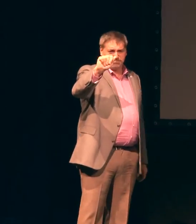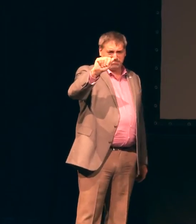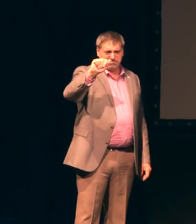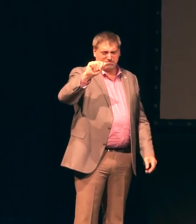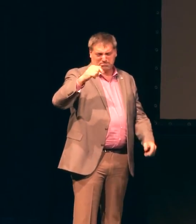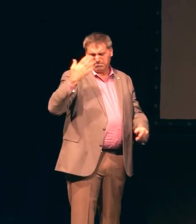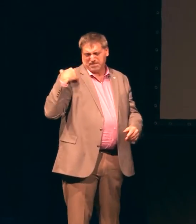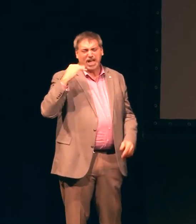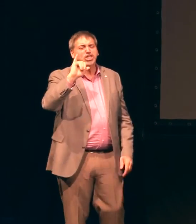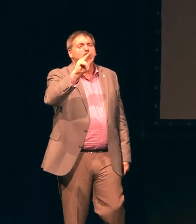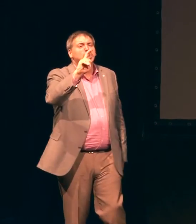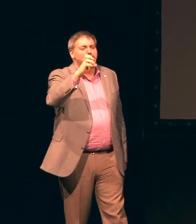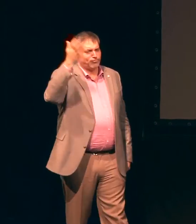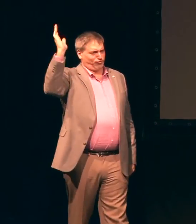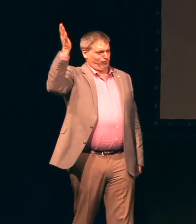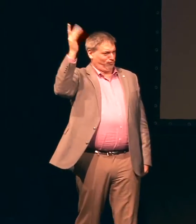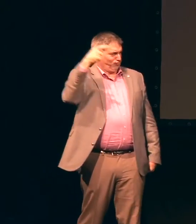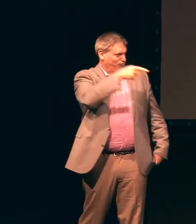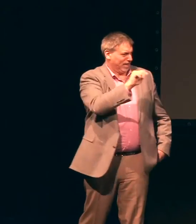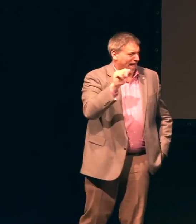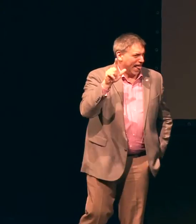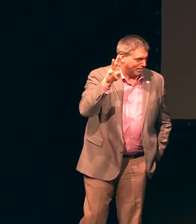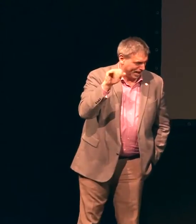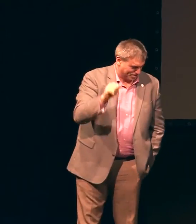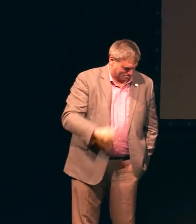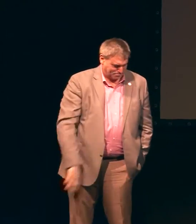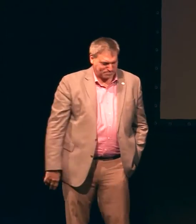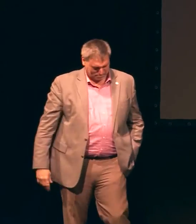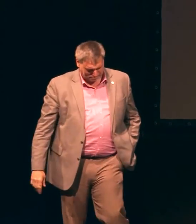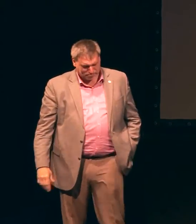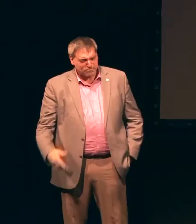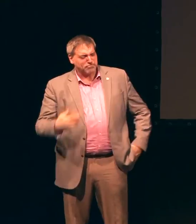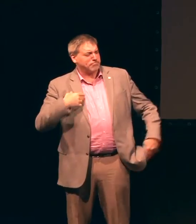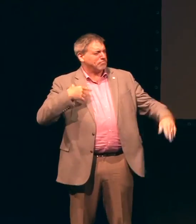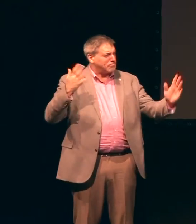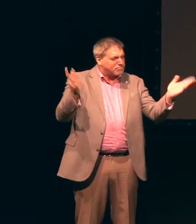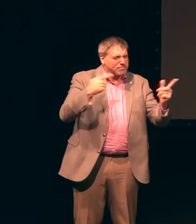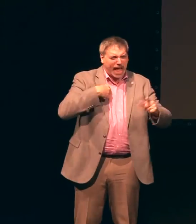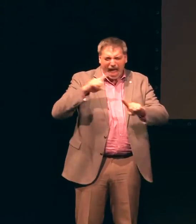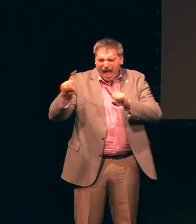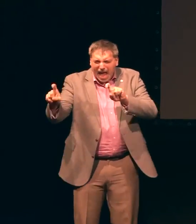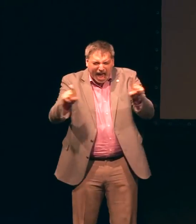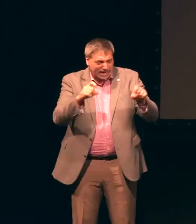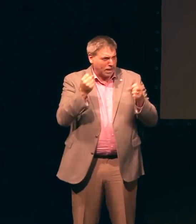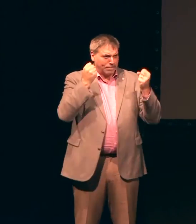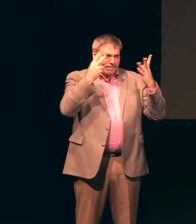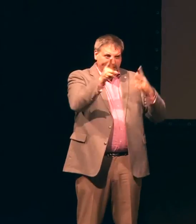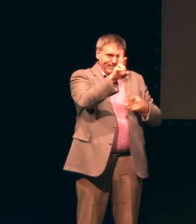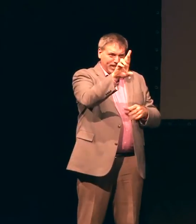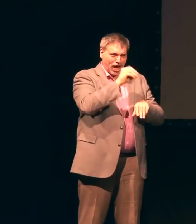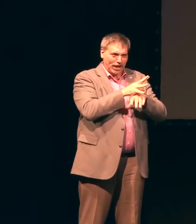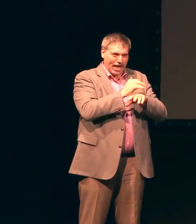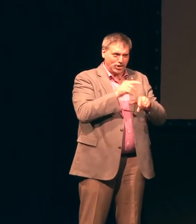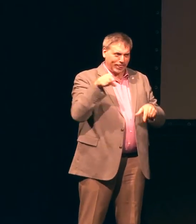in Alabama back in June. I had a presentation in Alabama. And I asked the audience, there